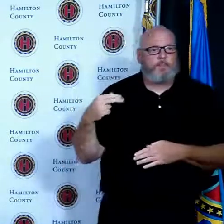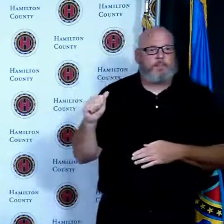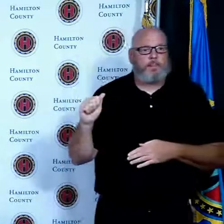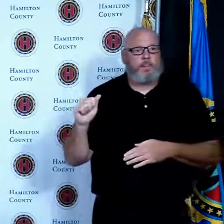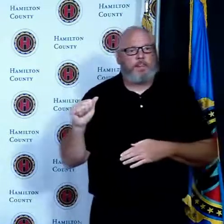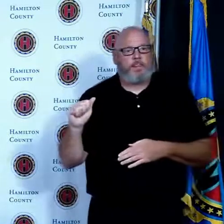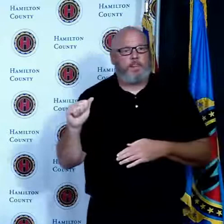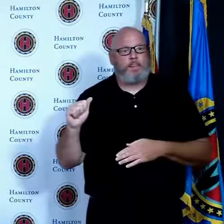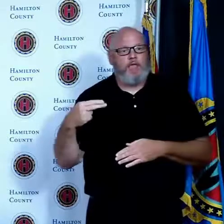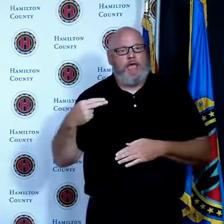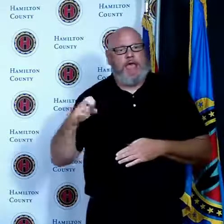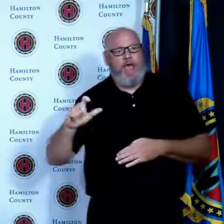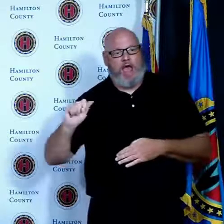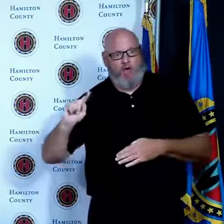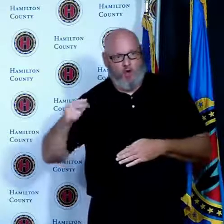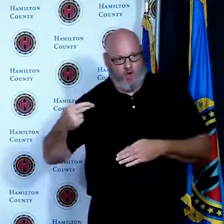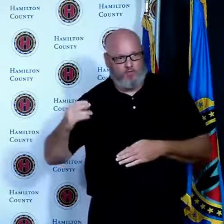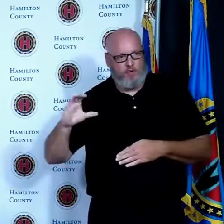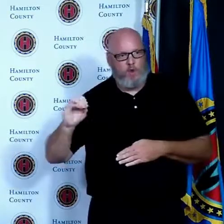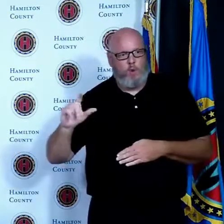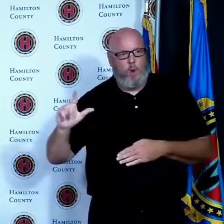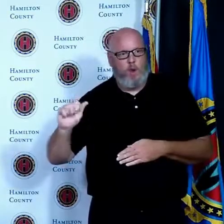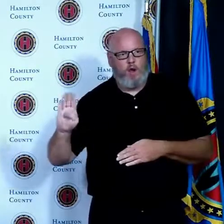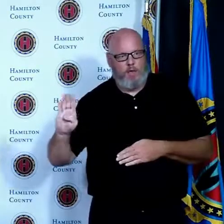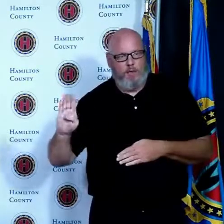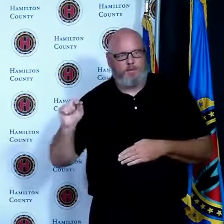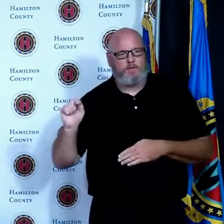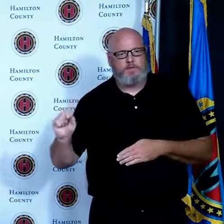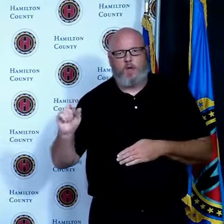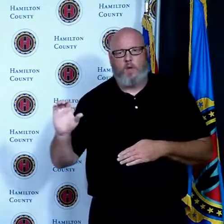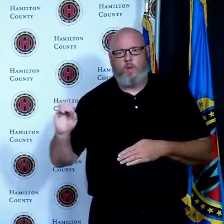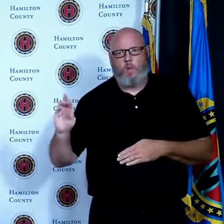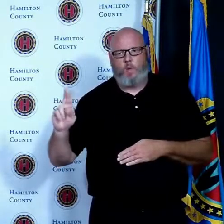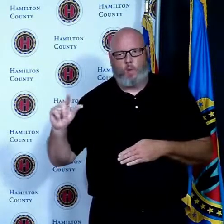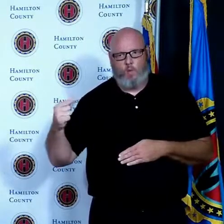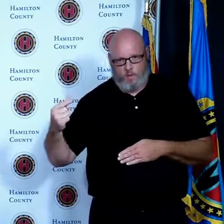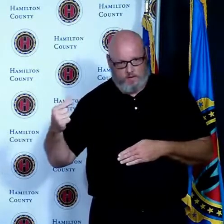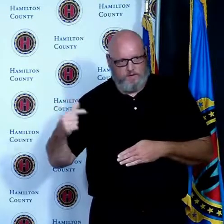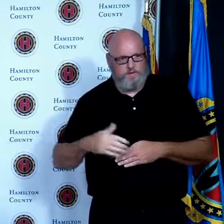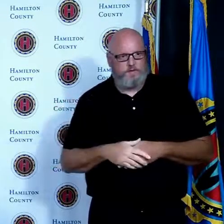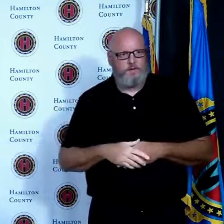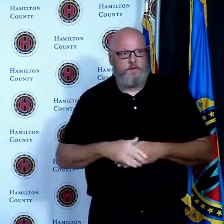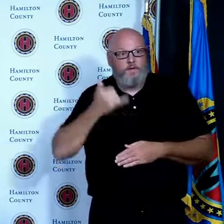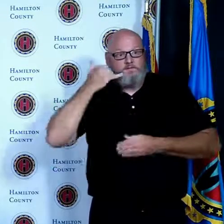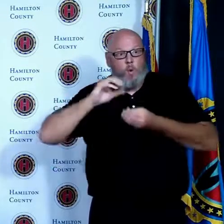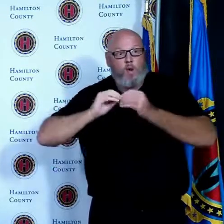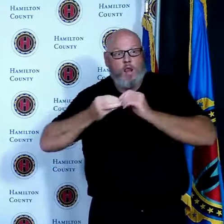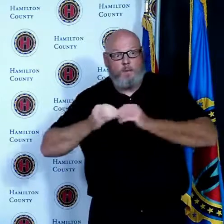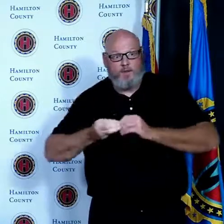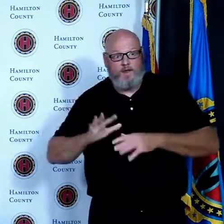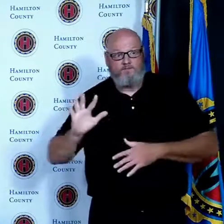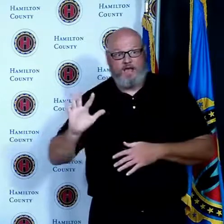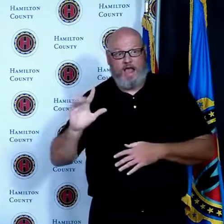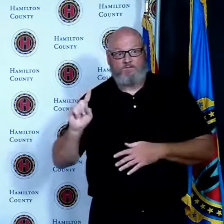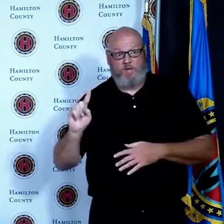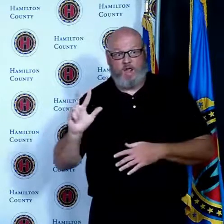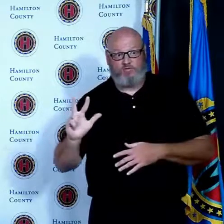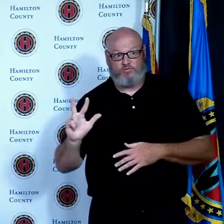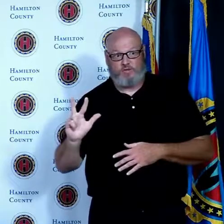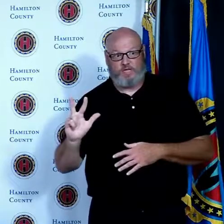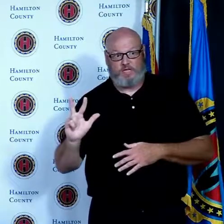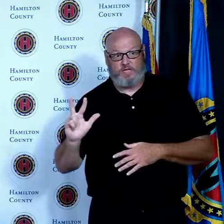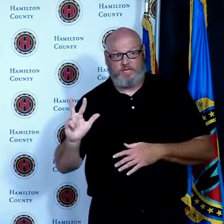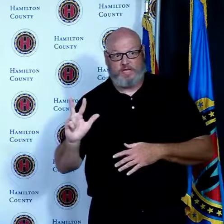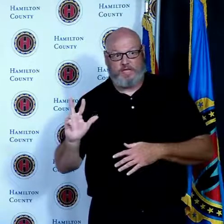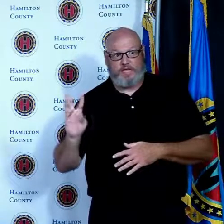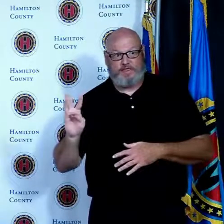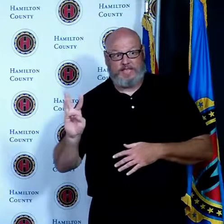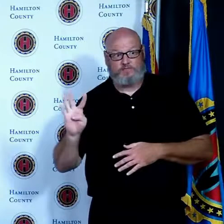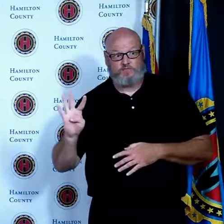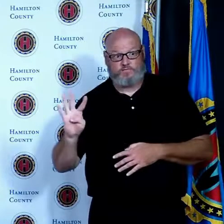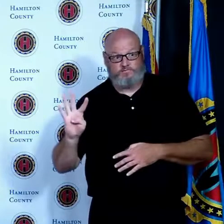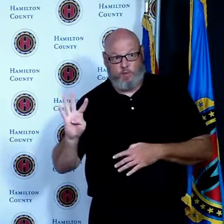is 513-618-3656 now for more detail I it is my pleasure